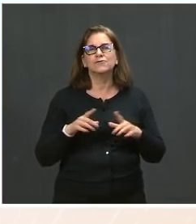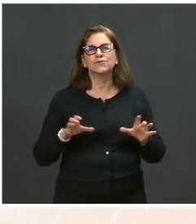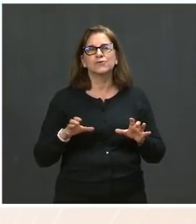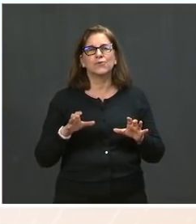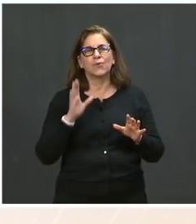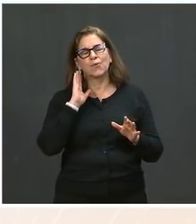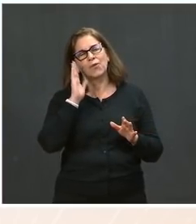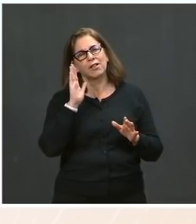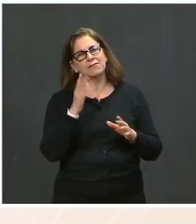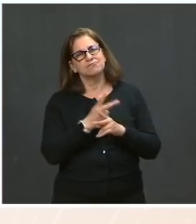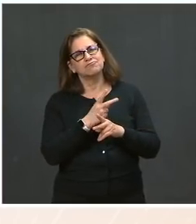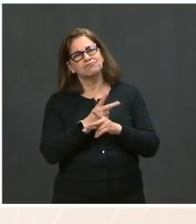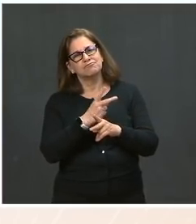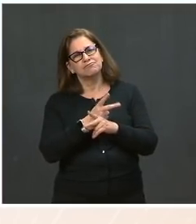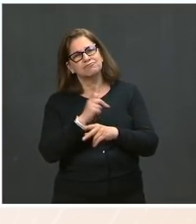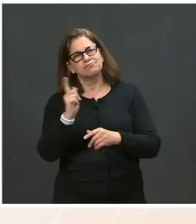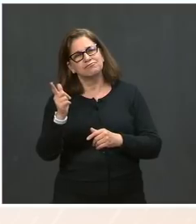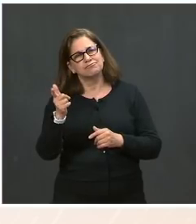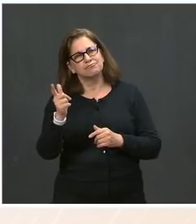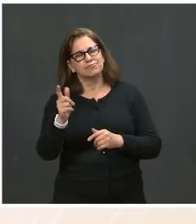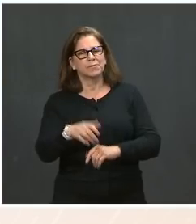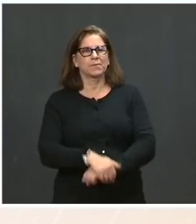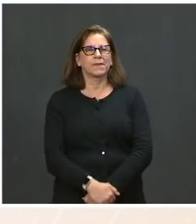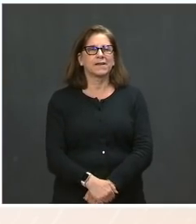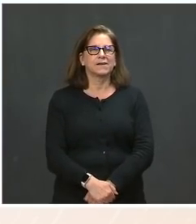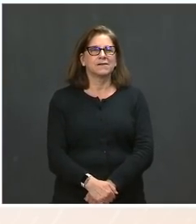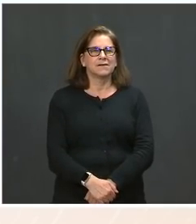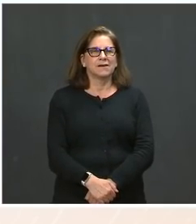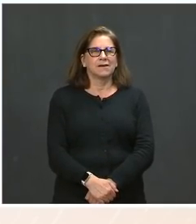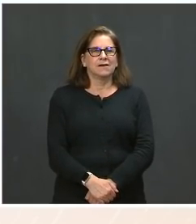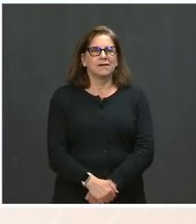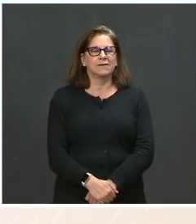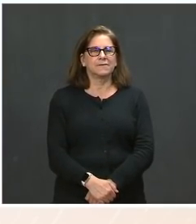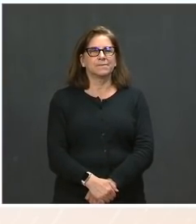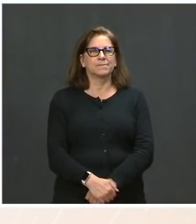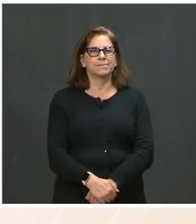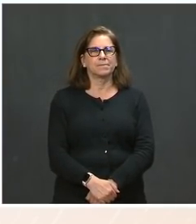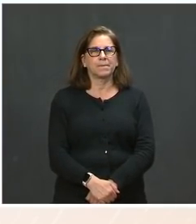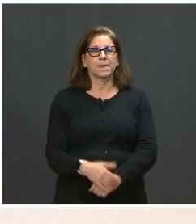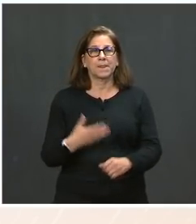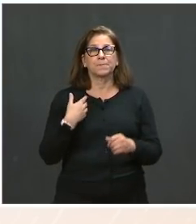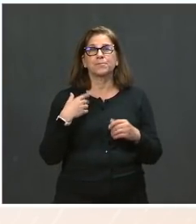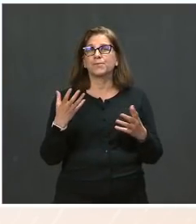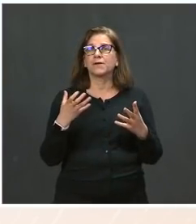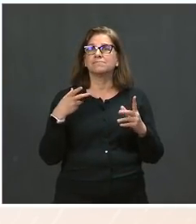is to put in place measures that make the country safer and make communities safer. And, obviously, there are impacts.